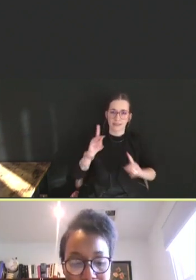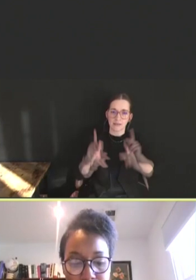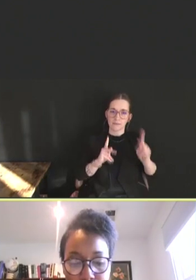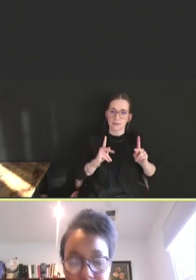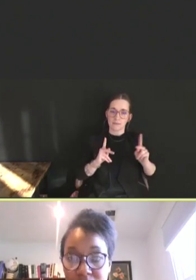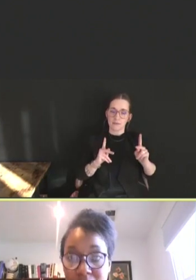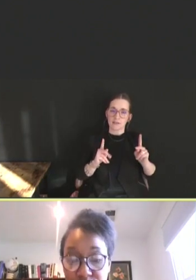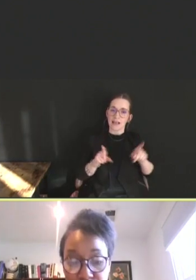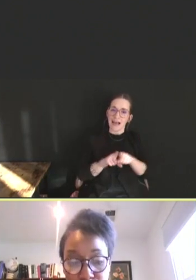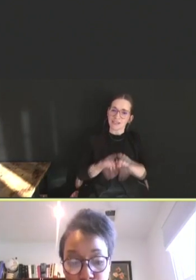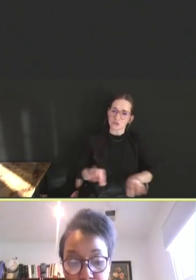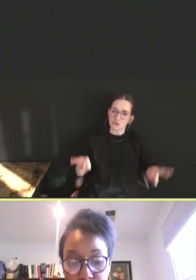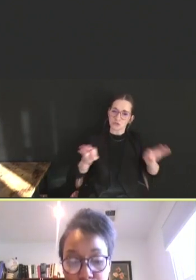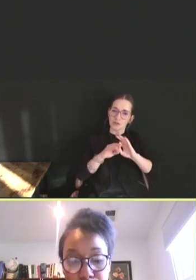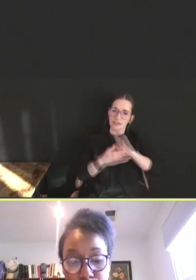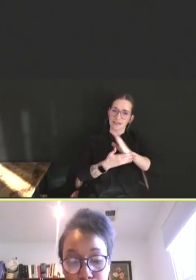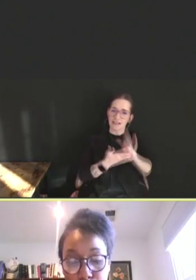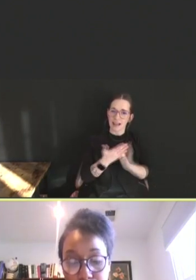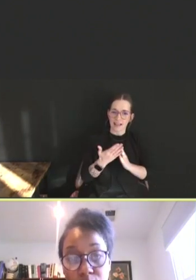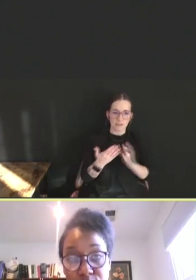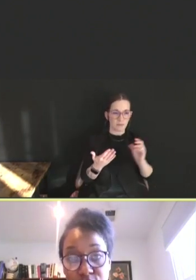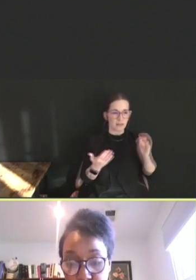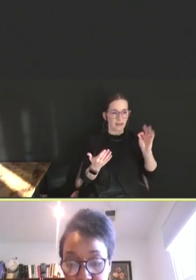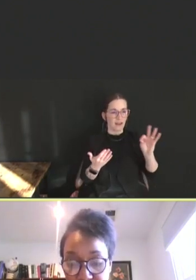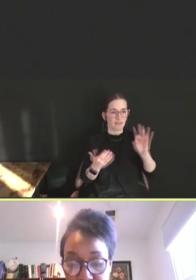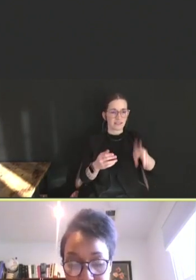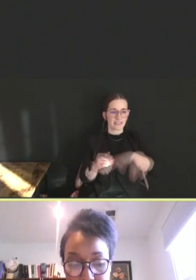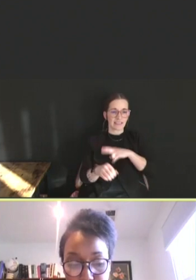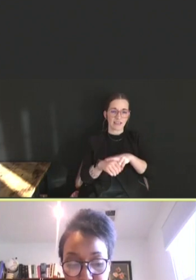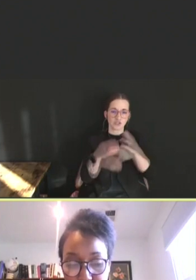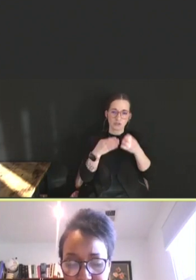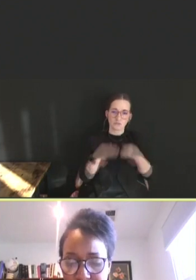element of the nation's broader health security agenda.